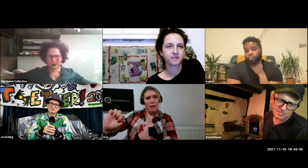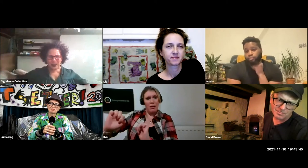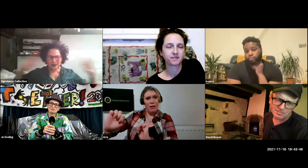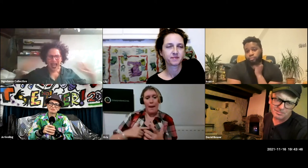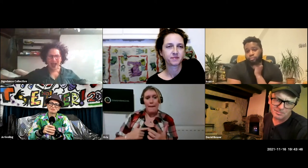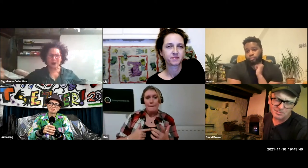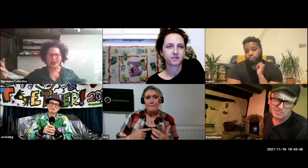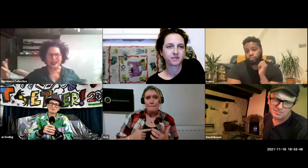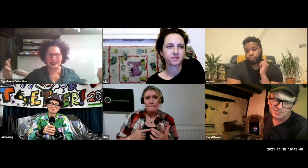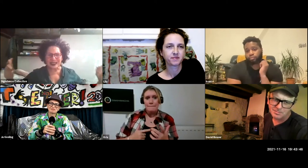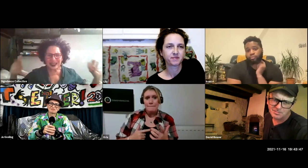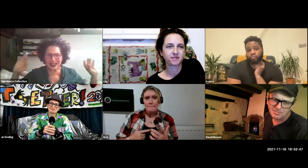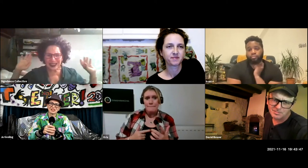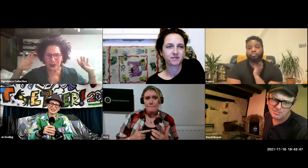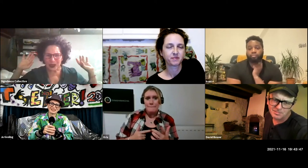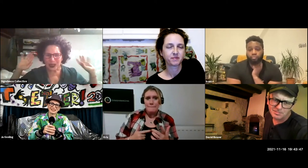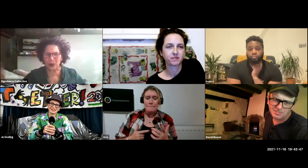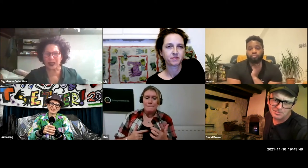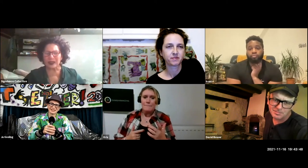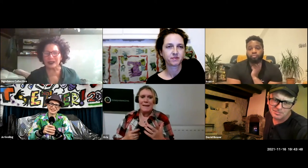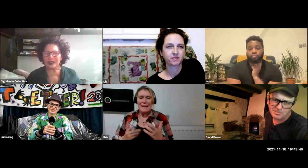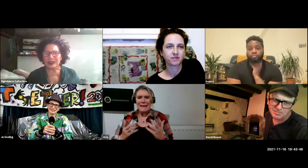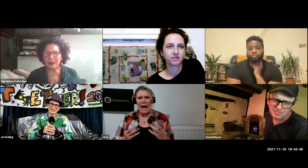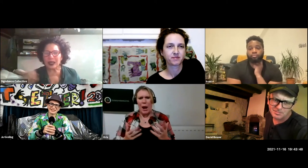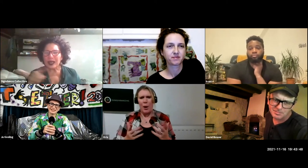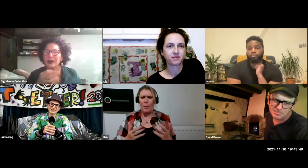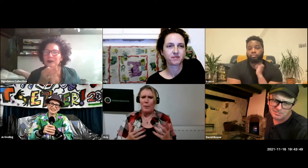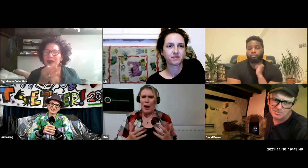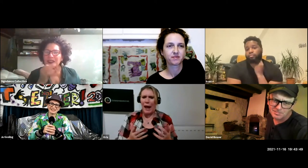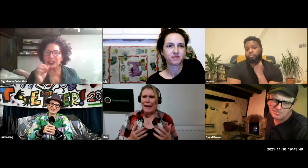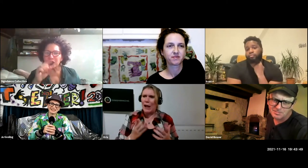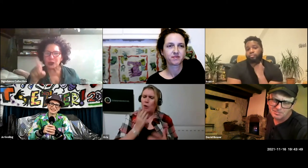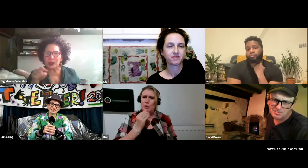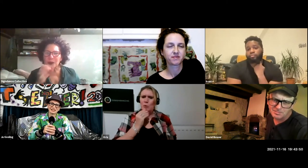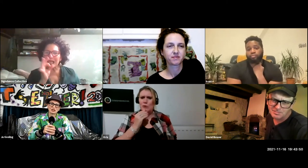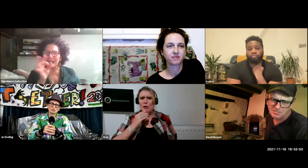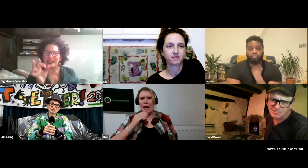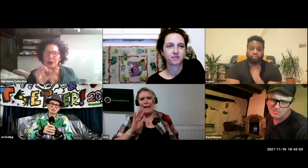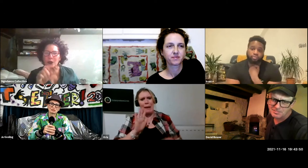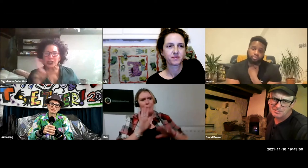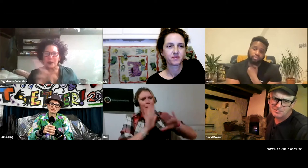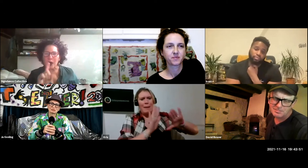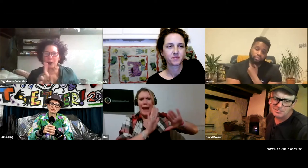I mean this is just such a unique